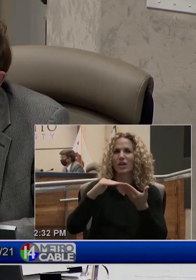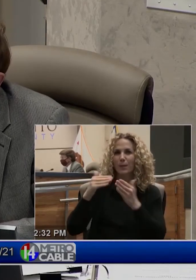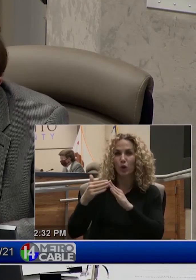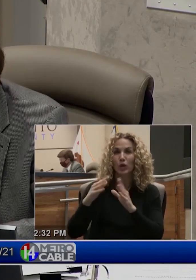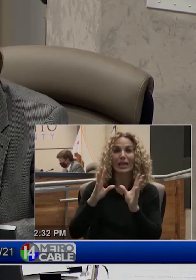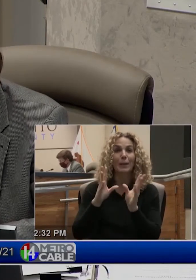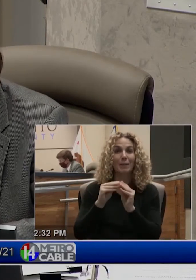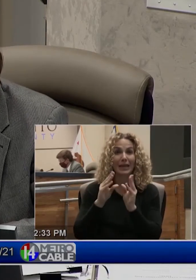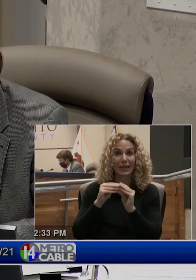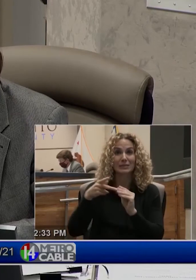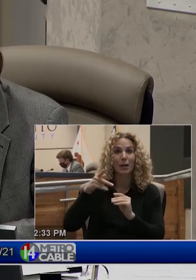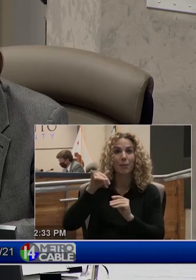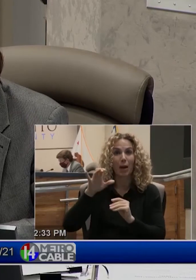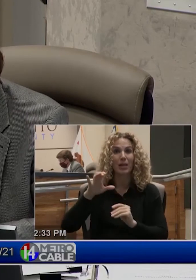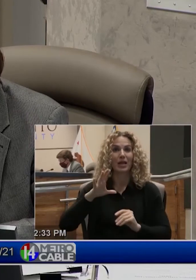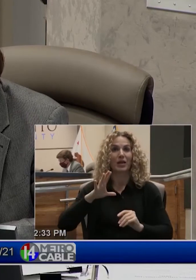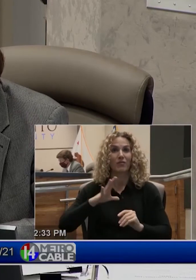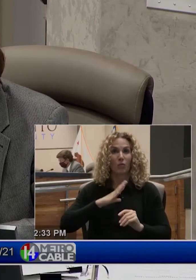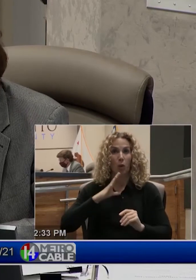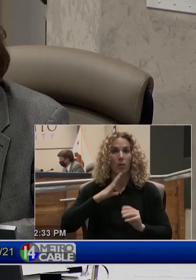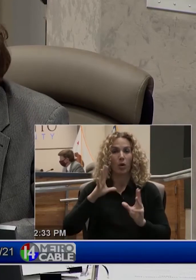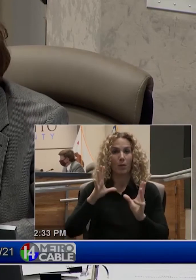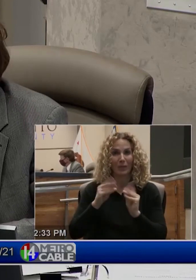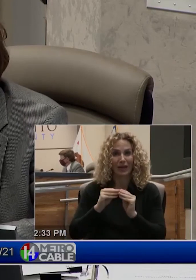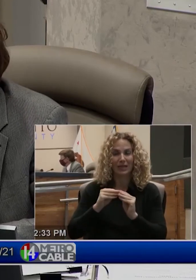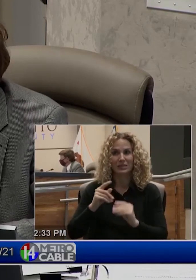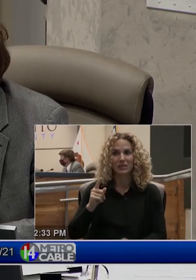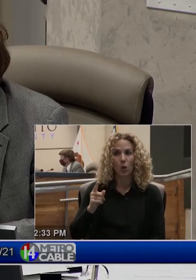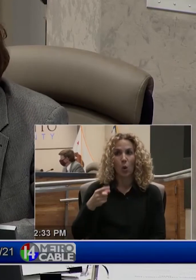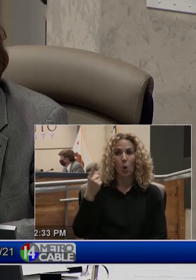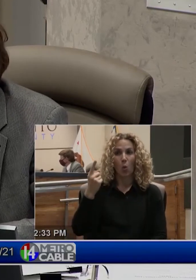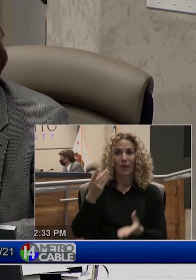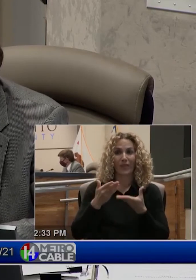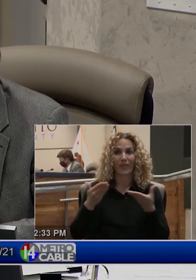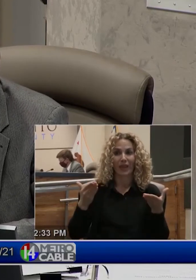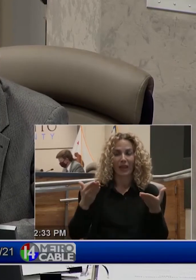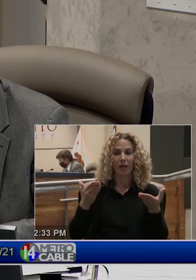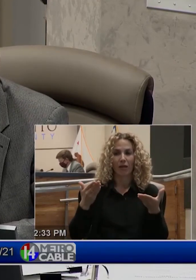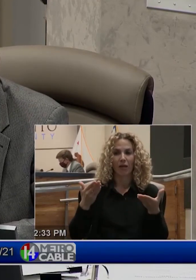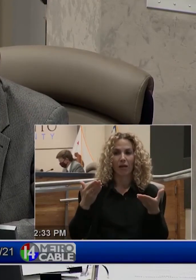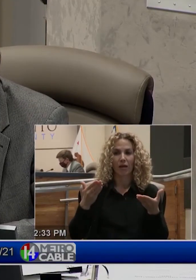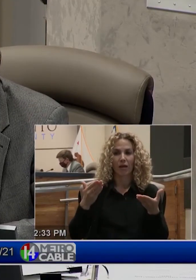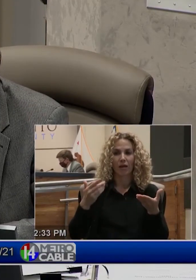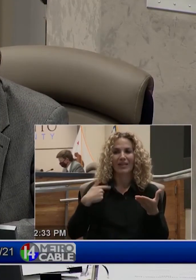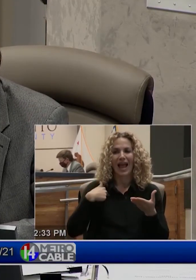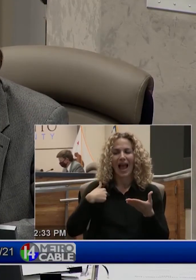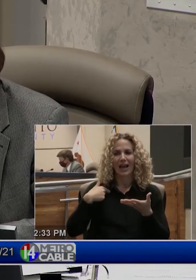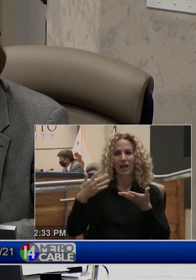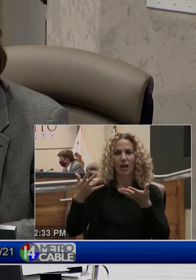HAVE FIVE COMMUNITY MEETINGS, PUBLIC HEARINGS AND ONE OF THE PUBLIC HEARINGS AND ONE OF THE THINGS I HAD CONVERSATION WITH